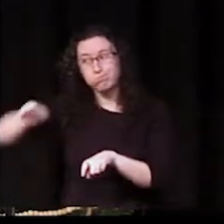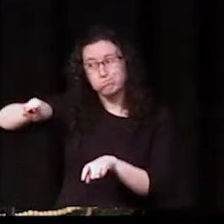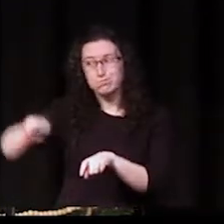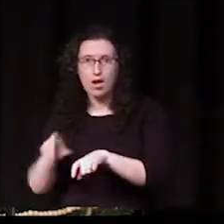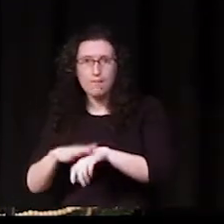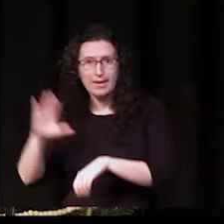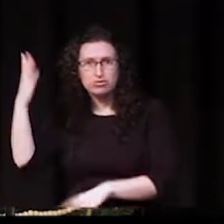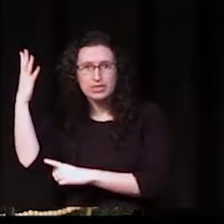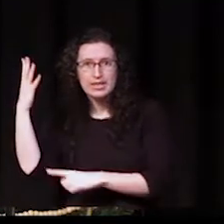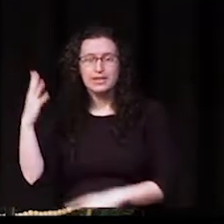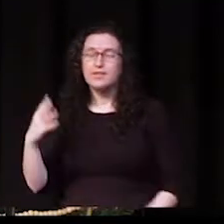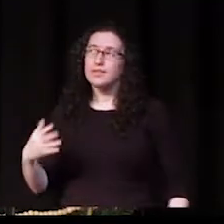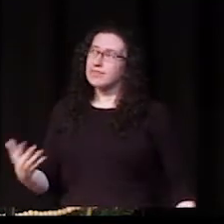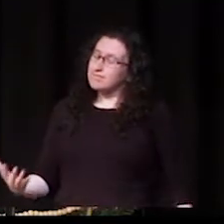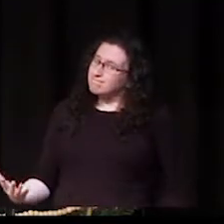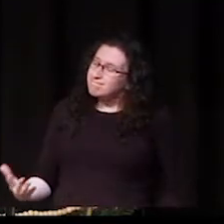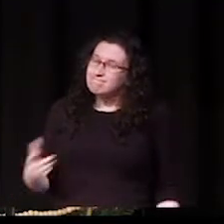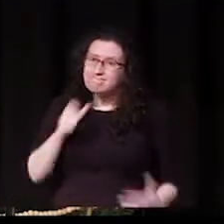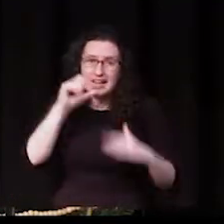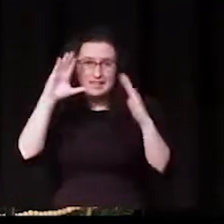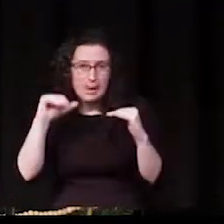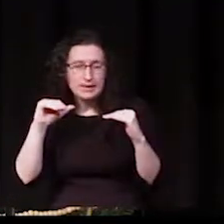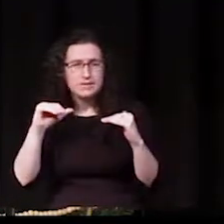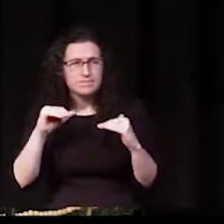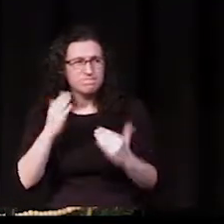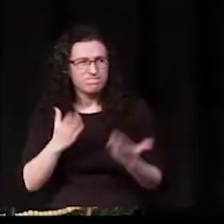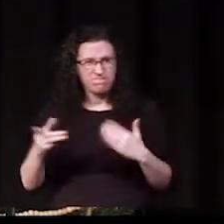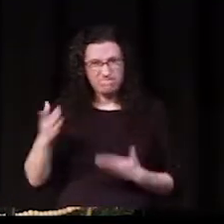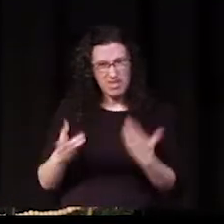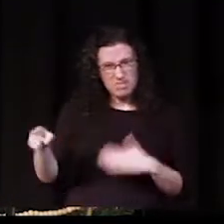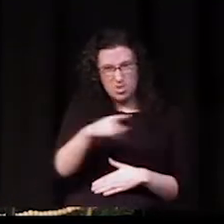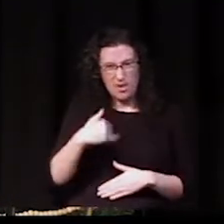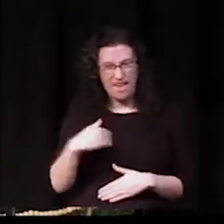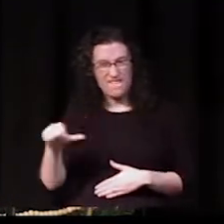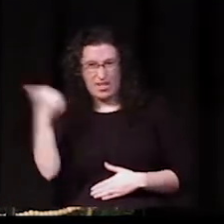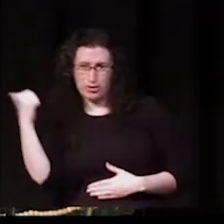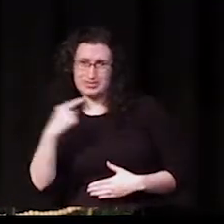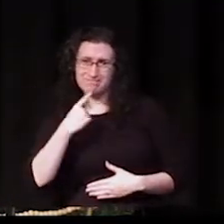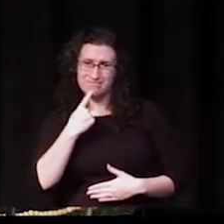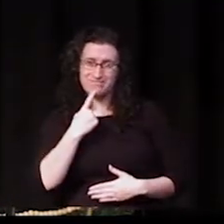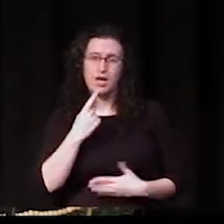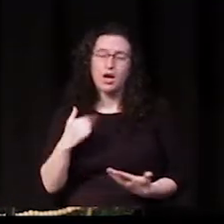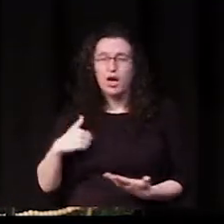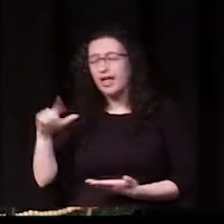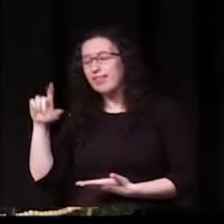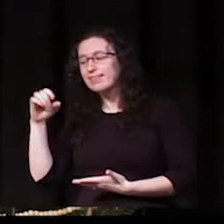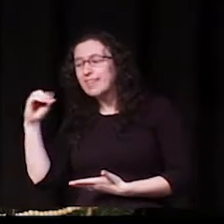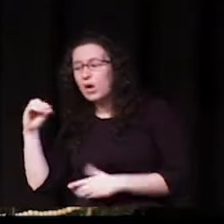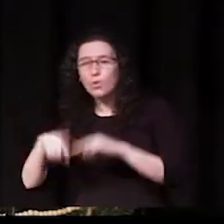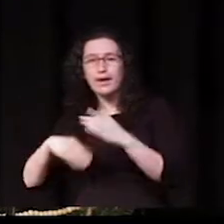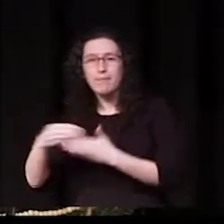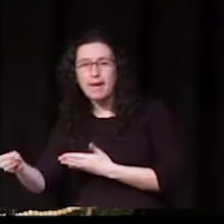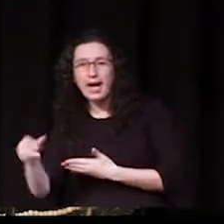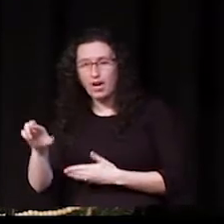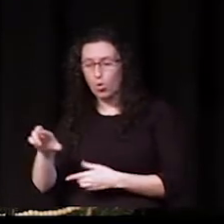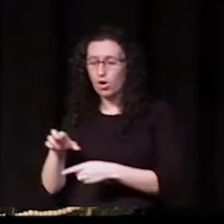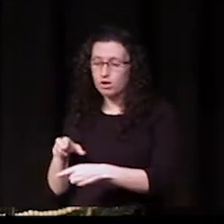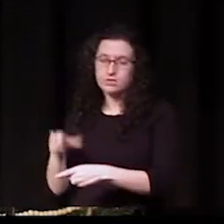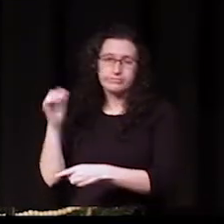of Christmas might have been deeper than a Lego you couldn't get for your child or a tree skirt that needed to go in the laundry.